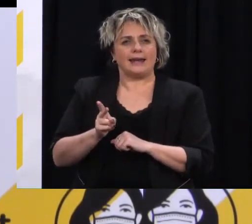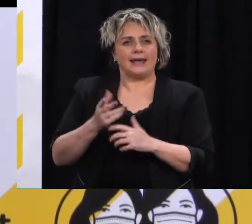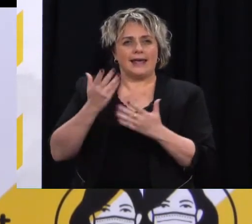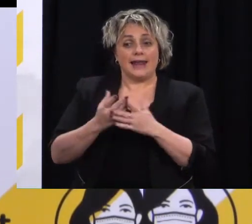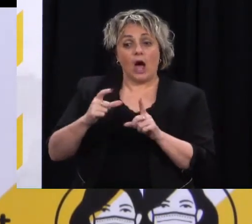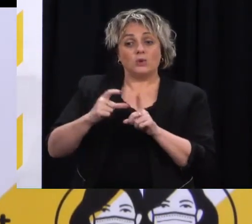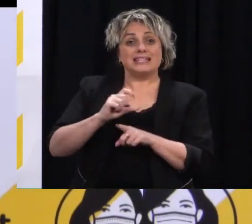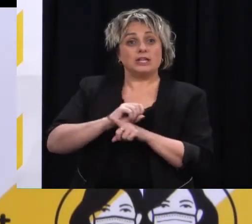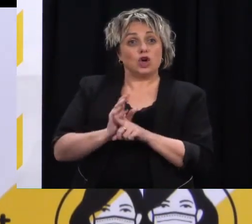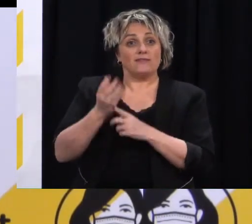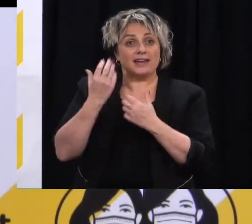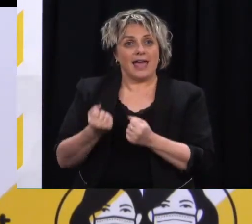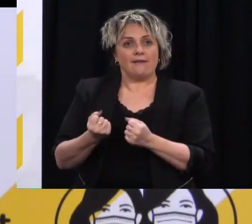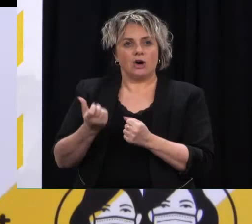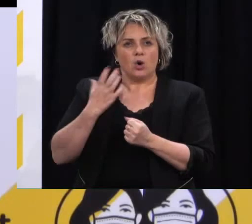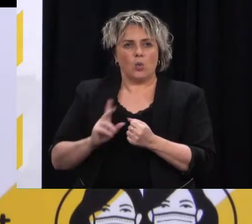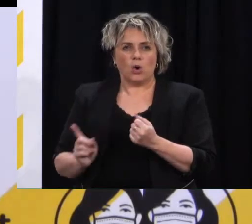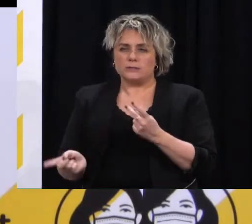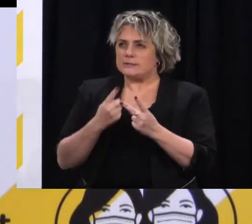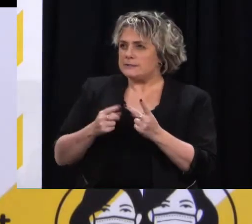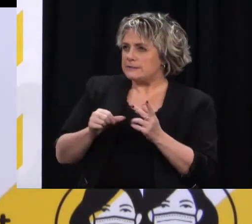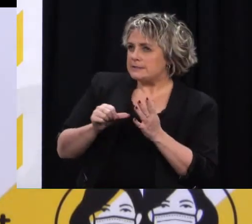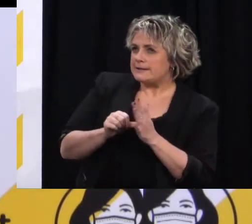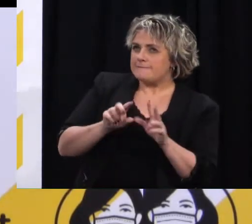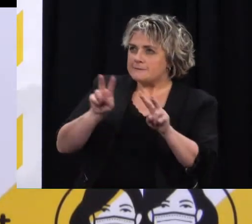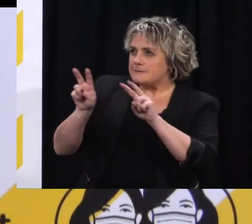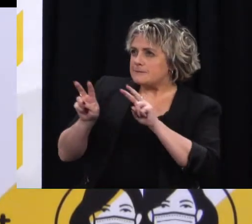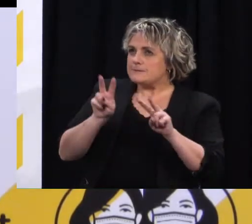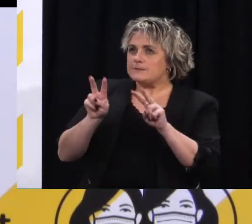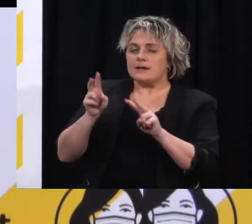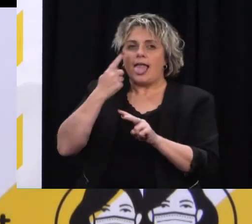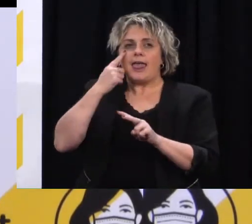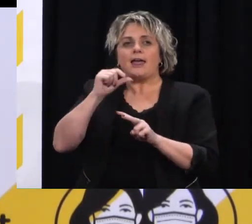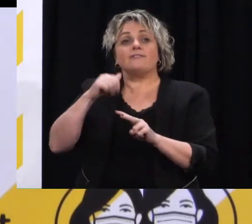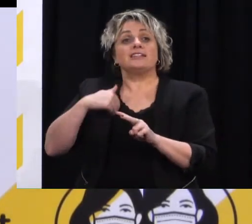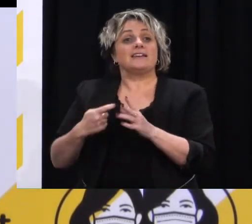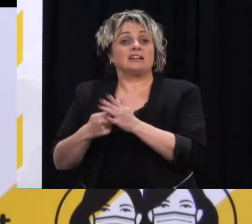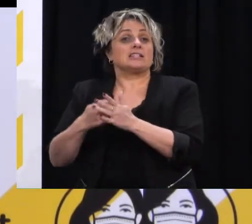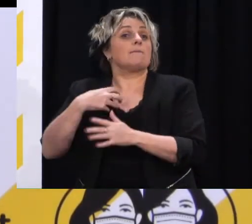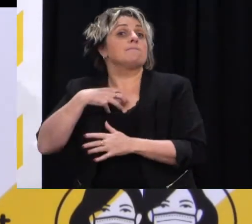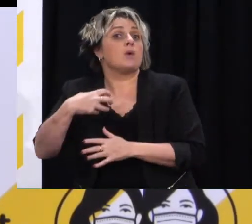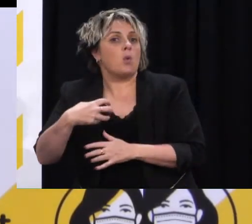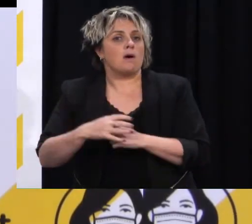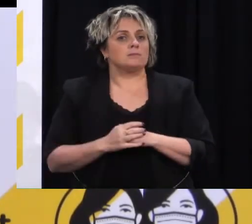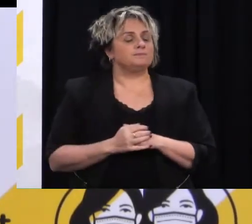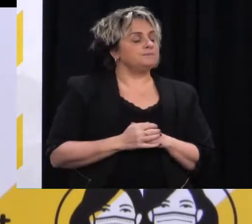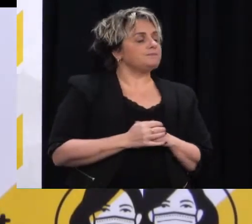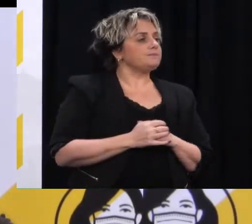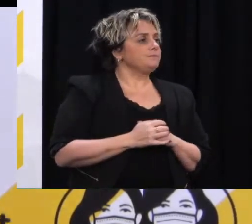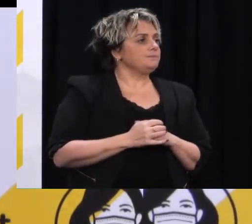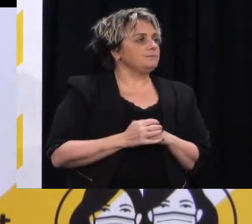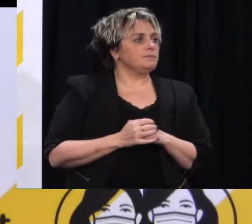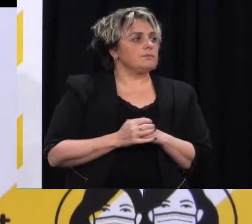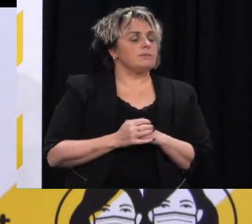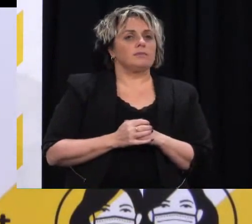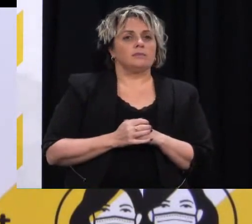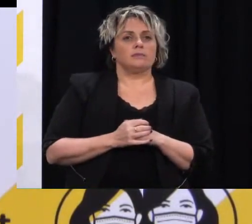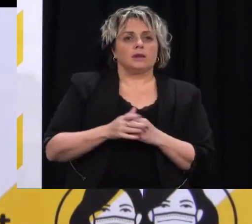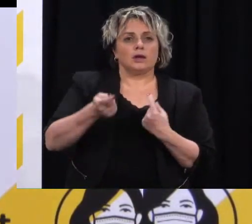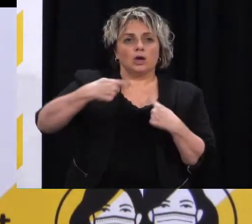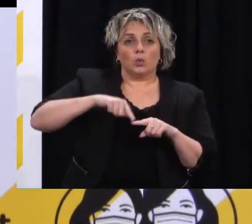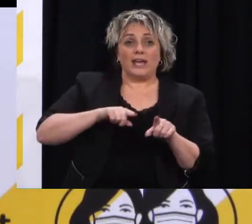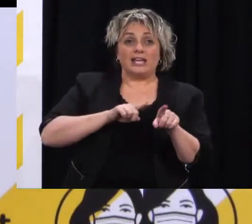we had issues with but we are